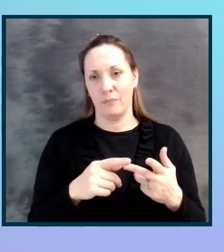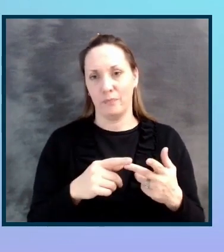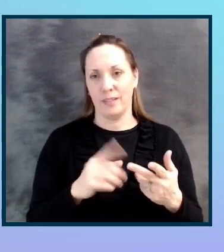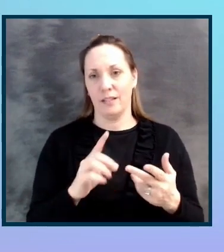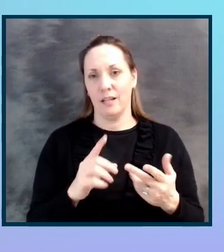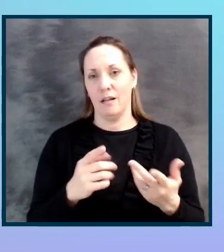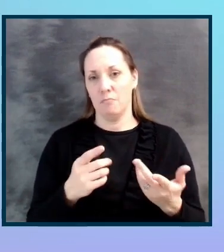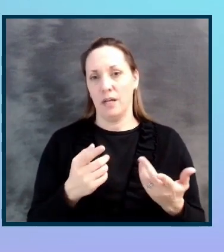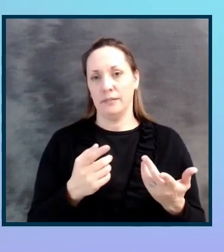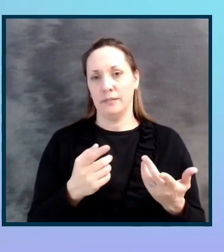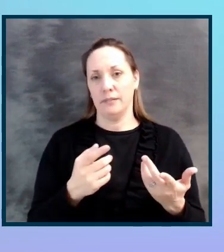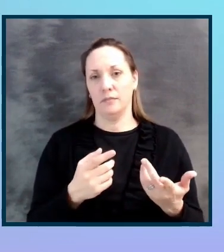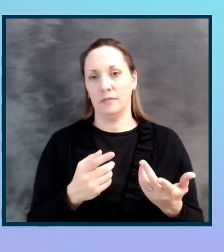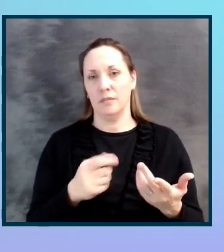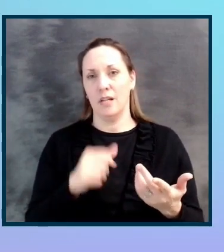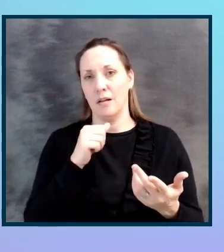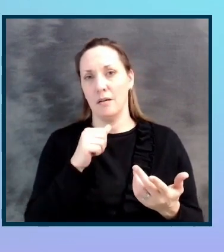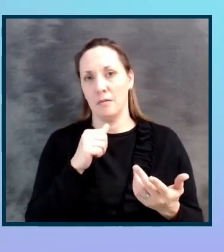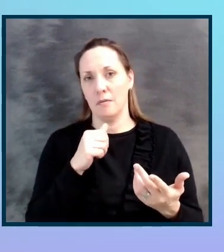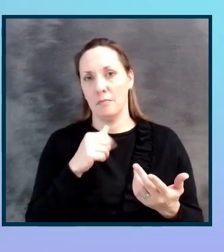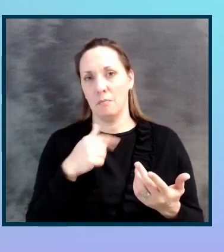but not a developer and development team per se.